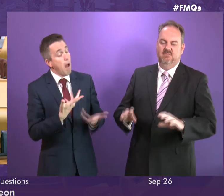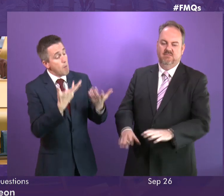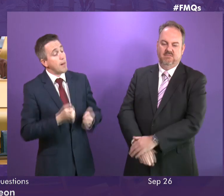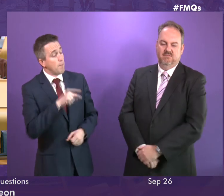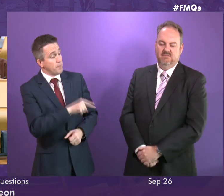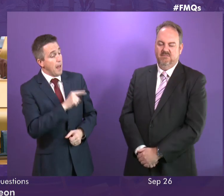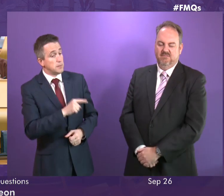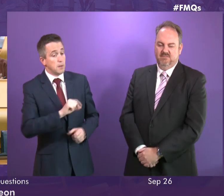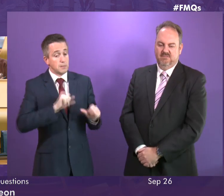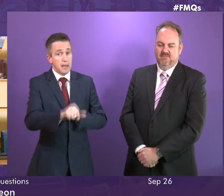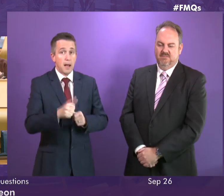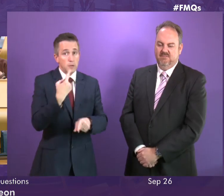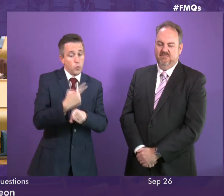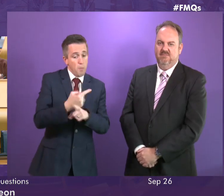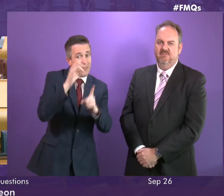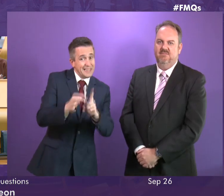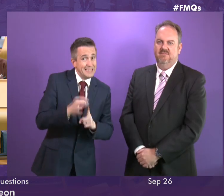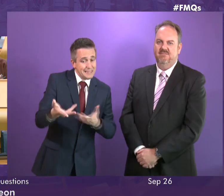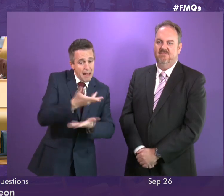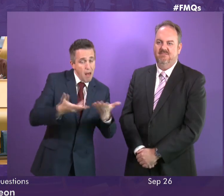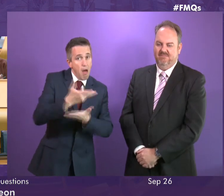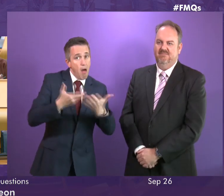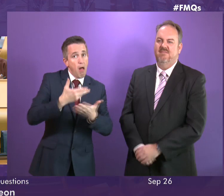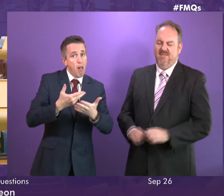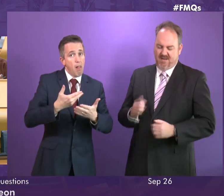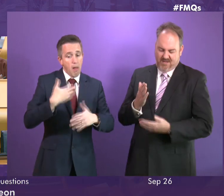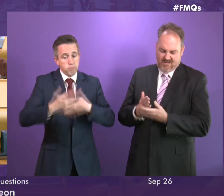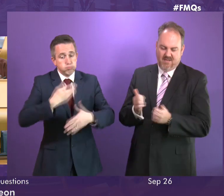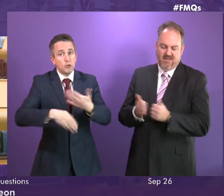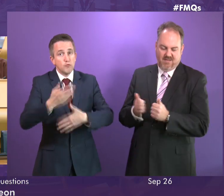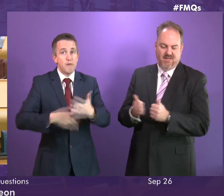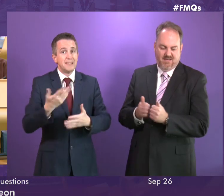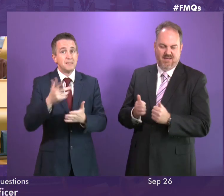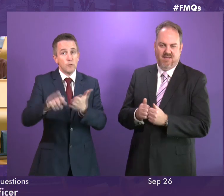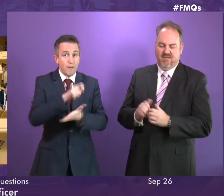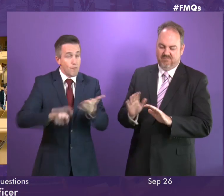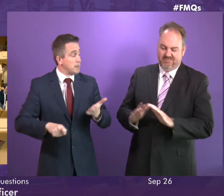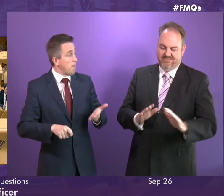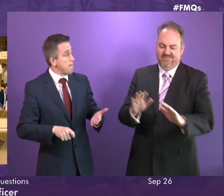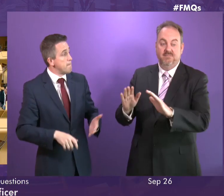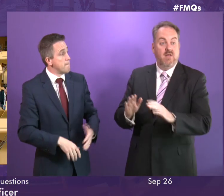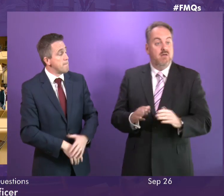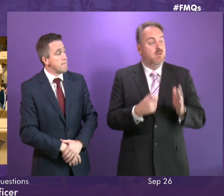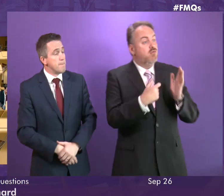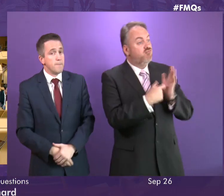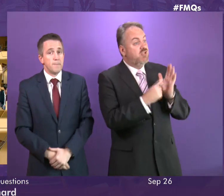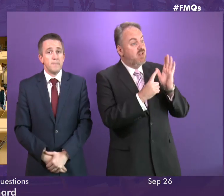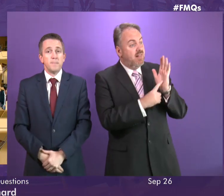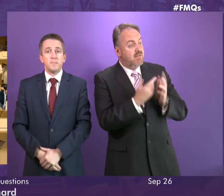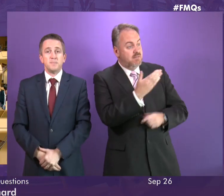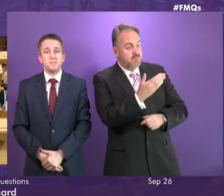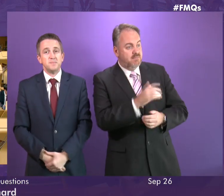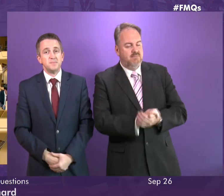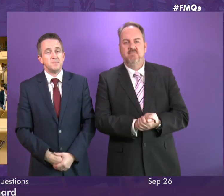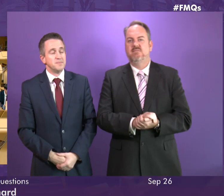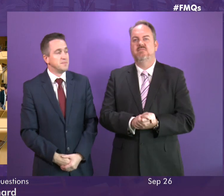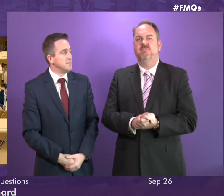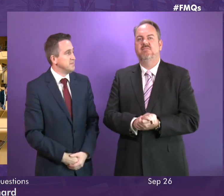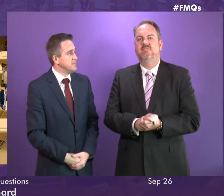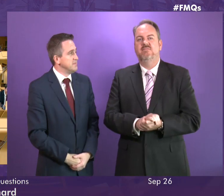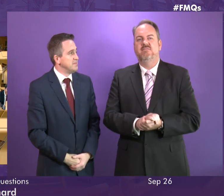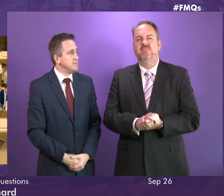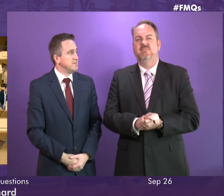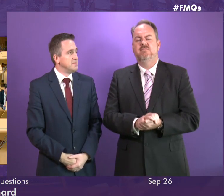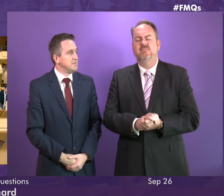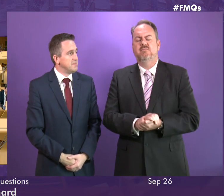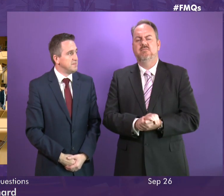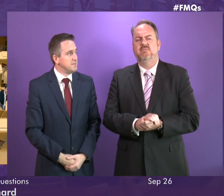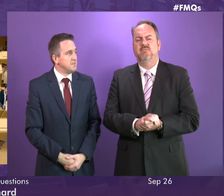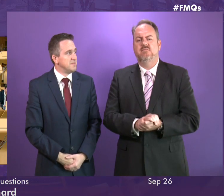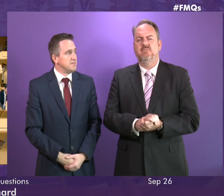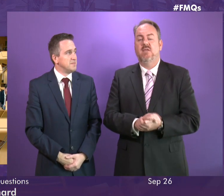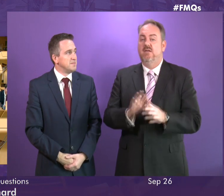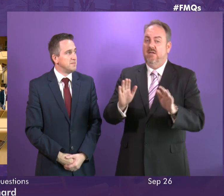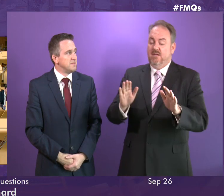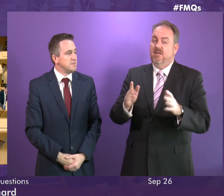Let us have the discussions about the detail and get on to the substance